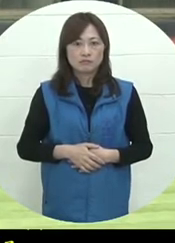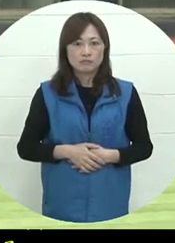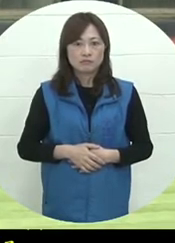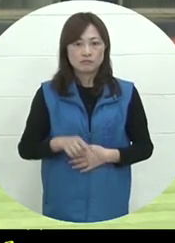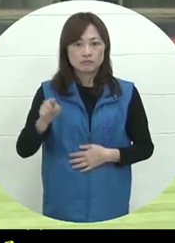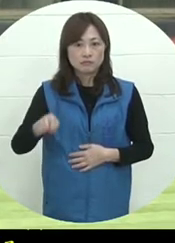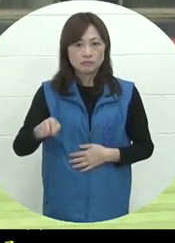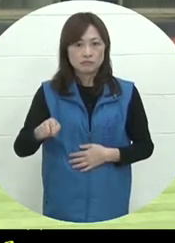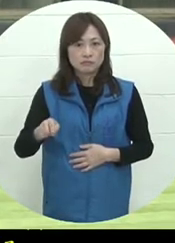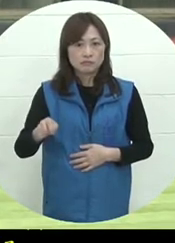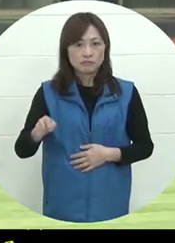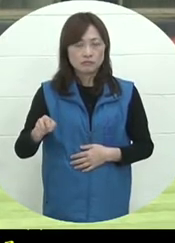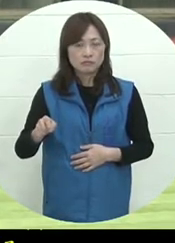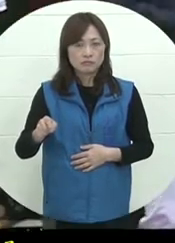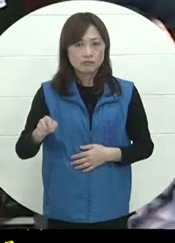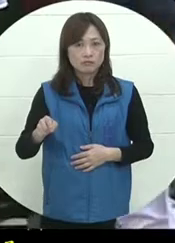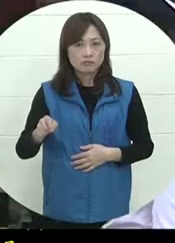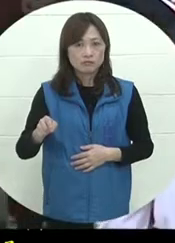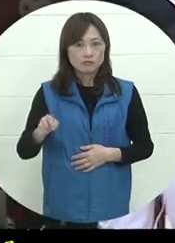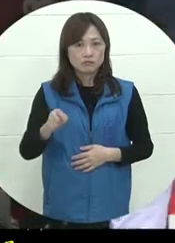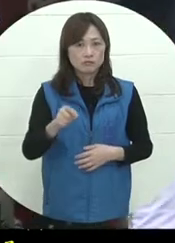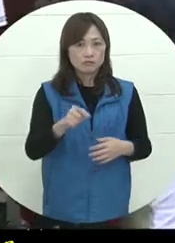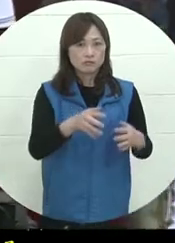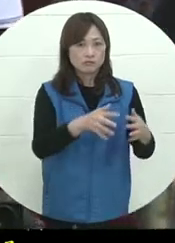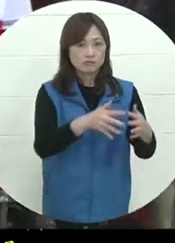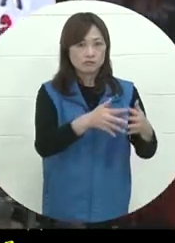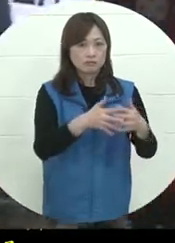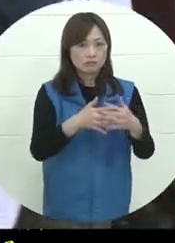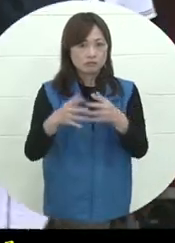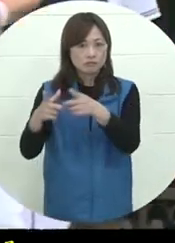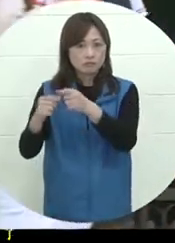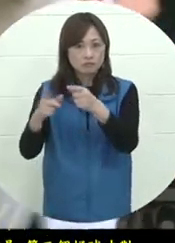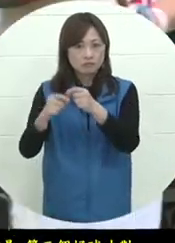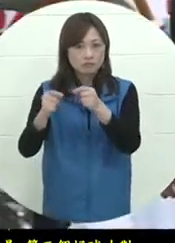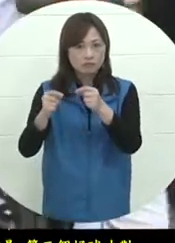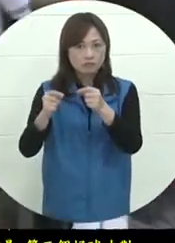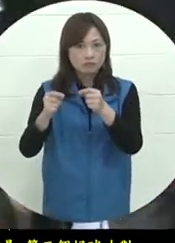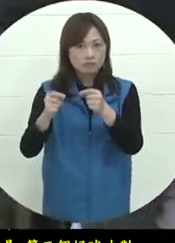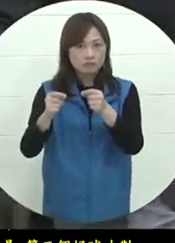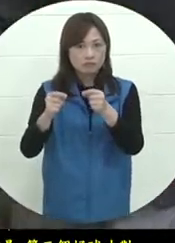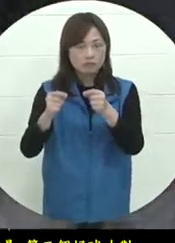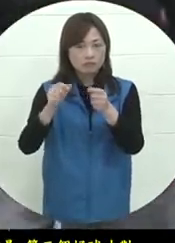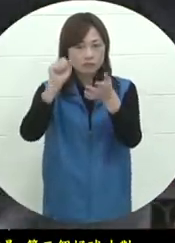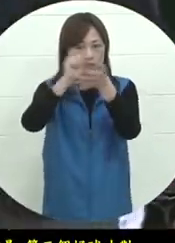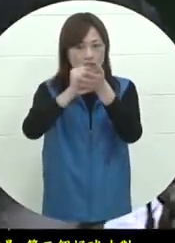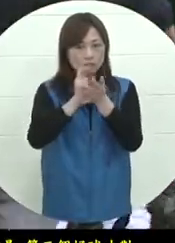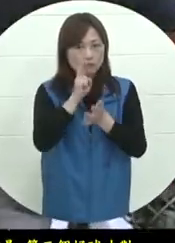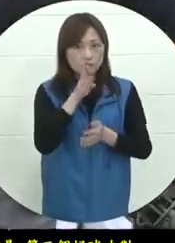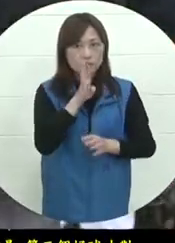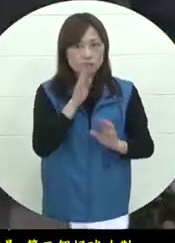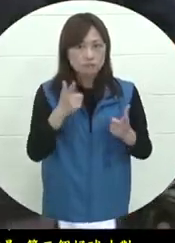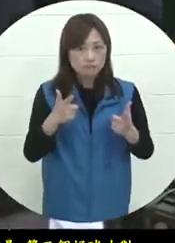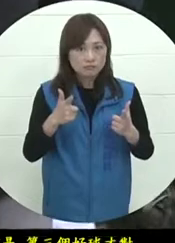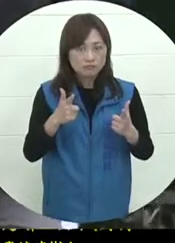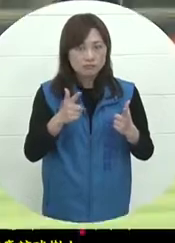The ball count for both sides should be higher. Did you remember it wrong? At this time, the teammates in the US team in the third